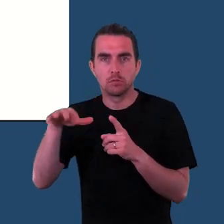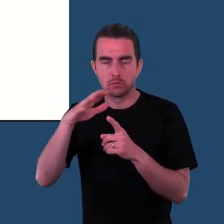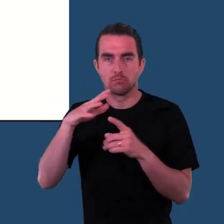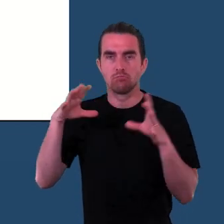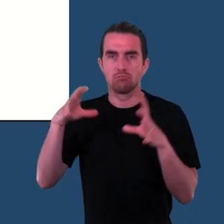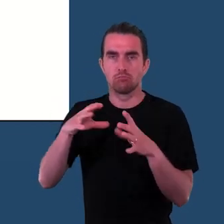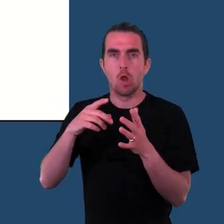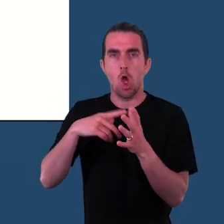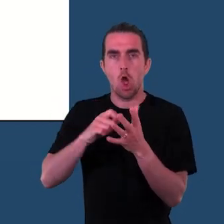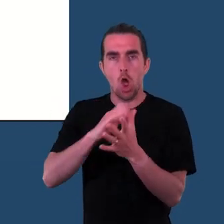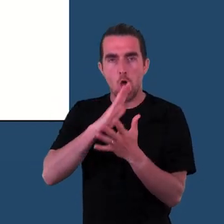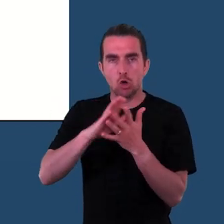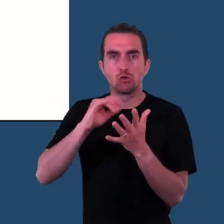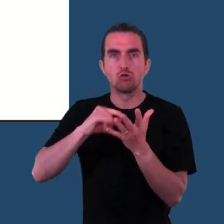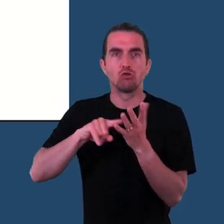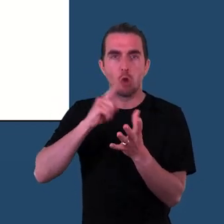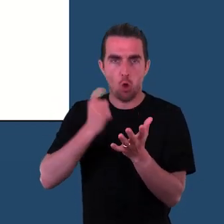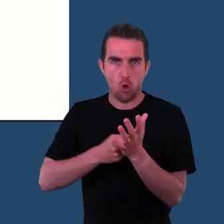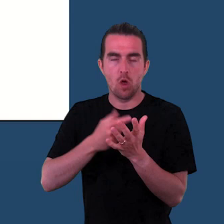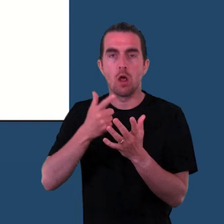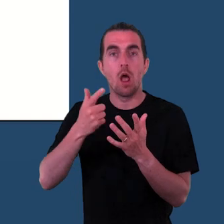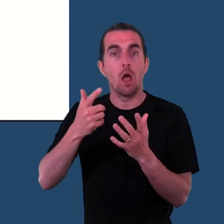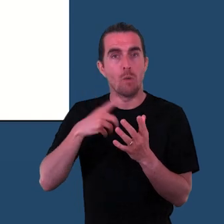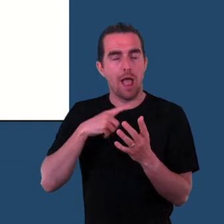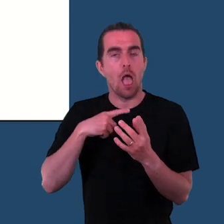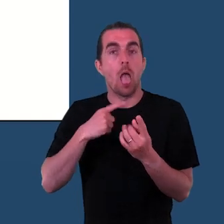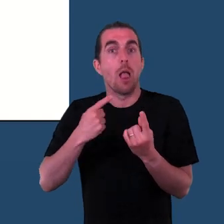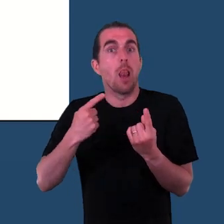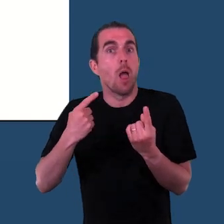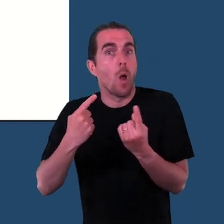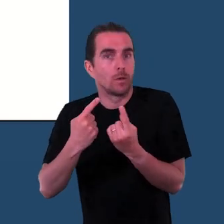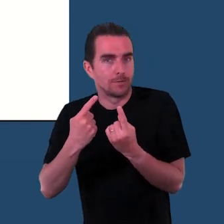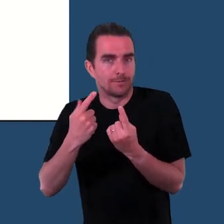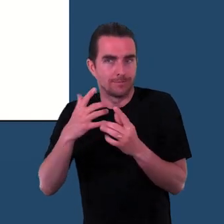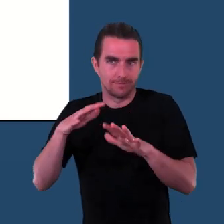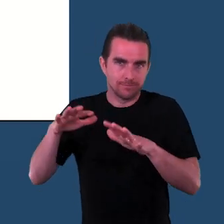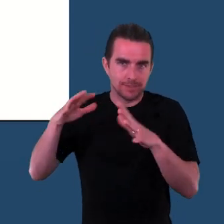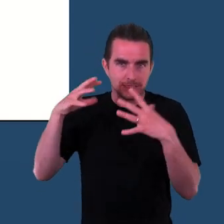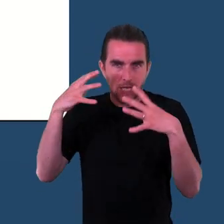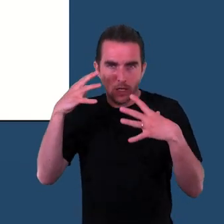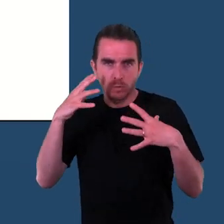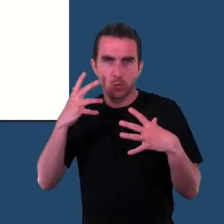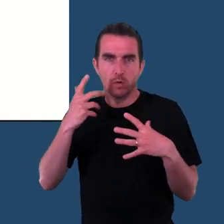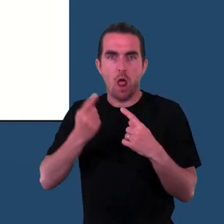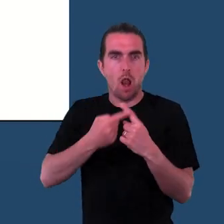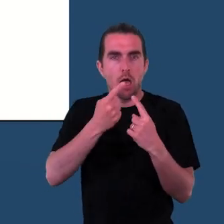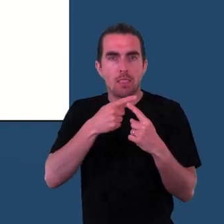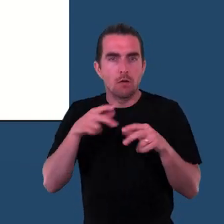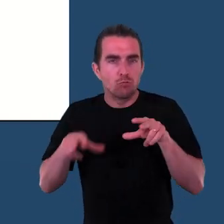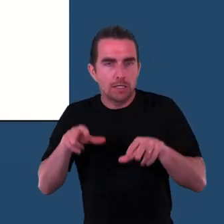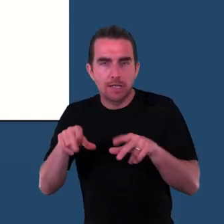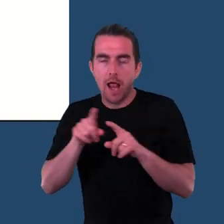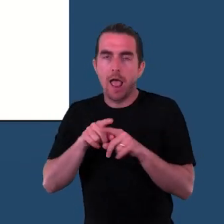So, that group is called archosaurs. So, they are more closely related to dinosaurs than, say, other reptiles, like lizards and snakes,